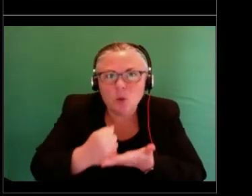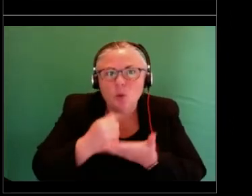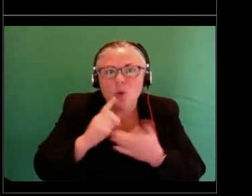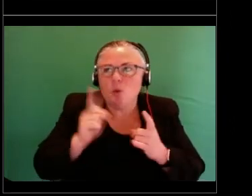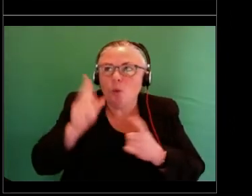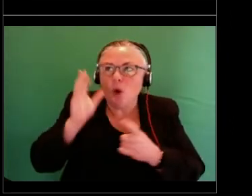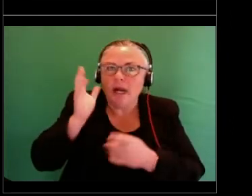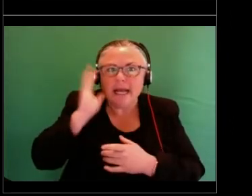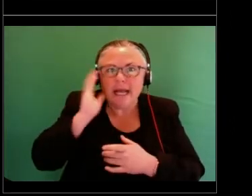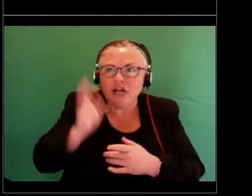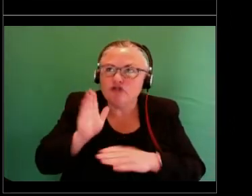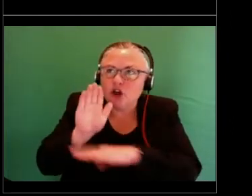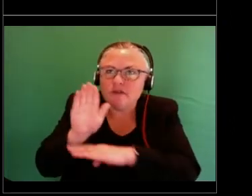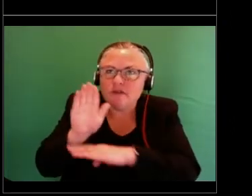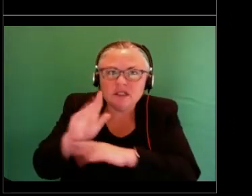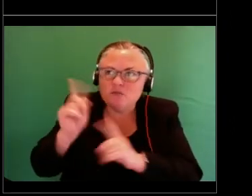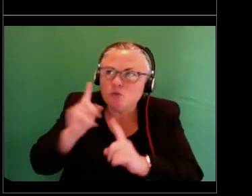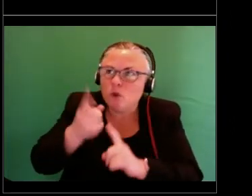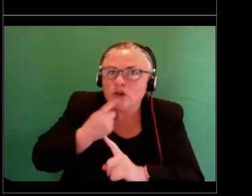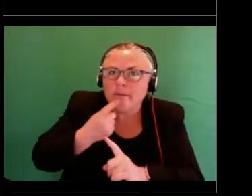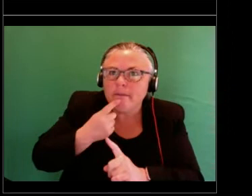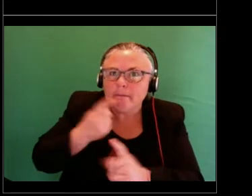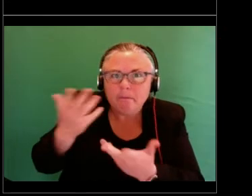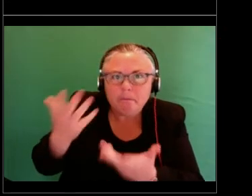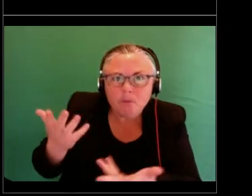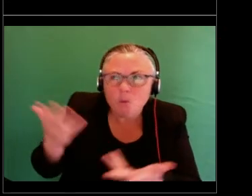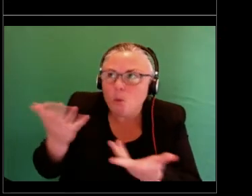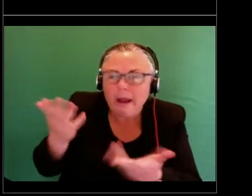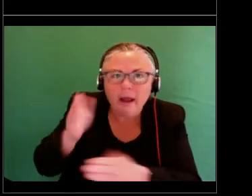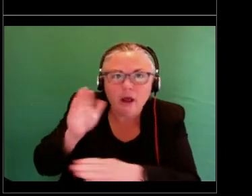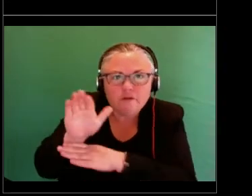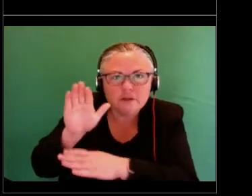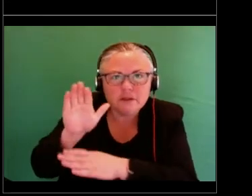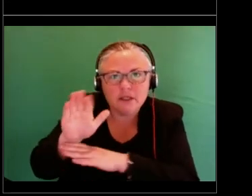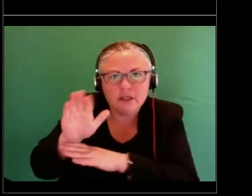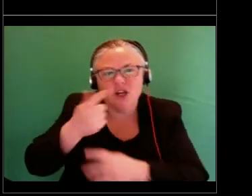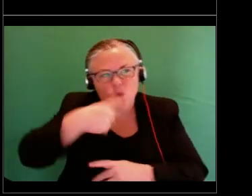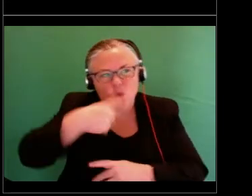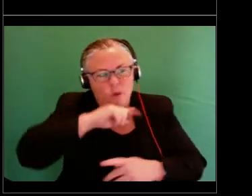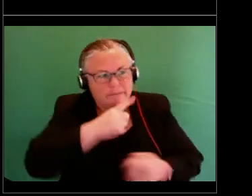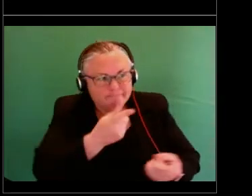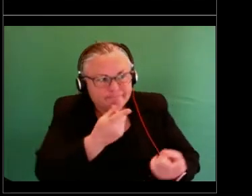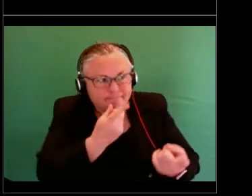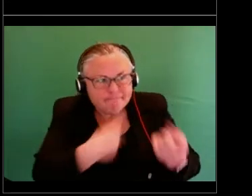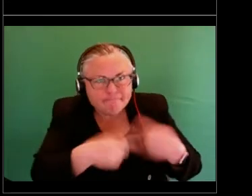you think you want to canvass, and they may not be appropriate with this audience today,